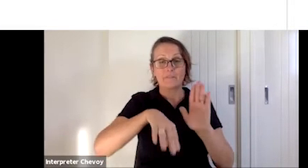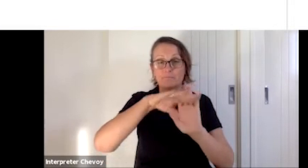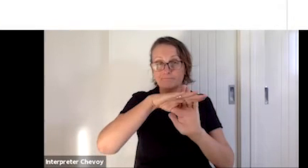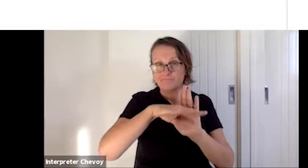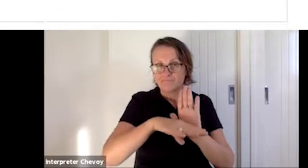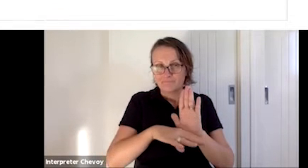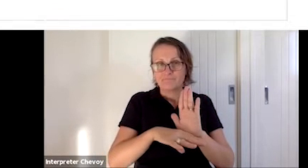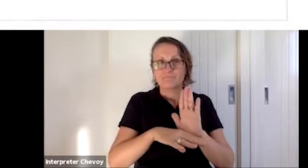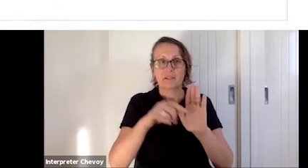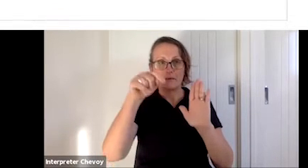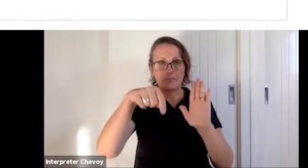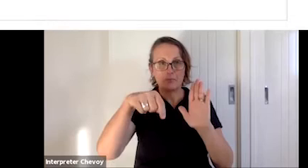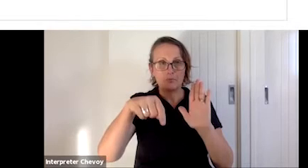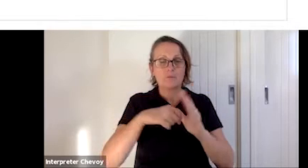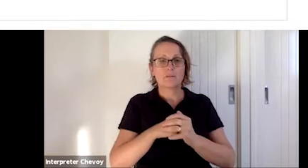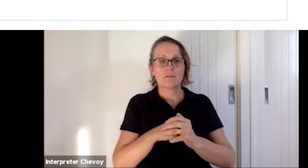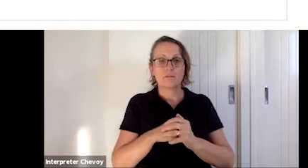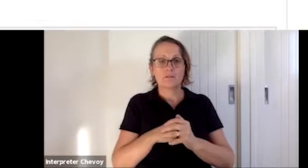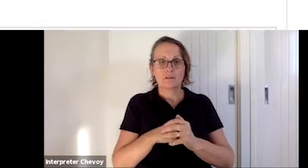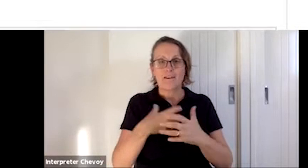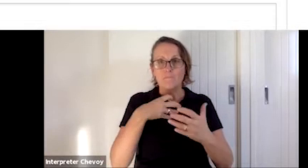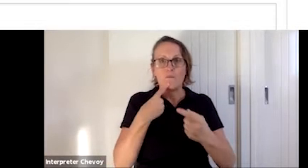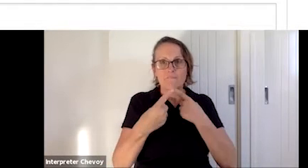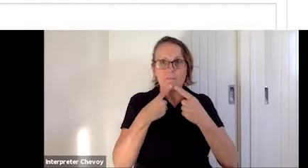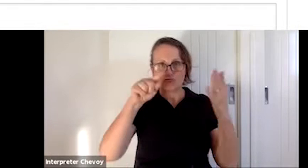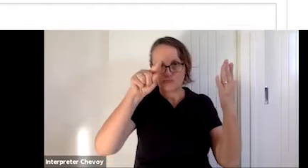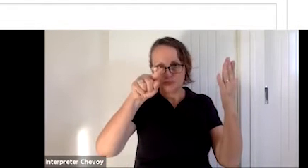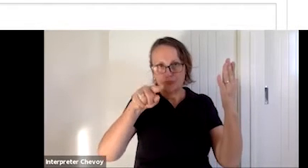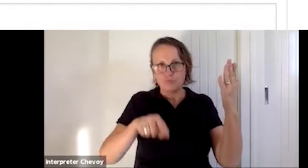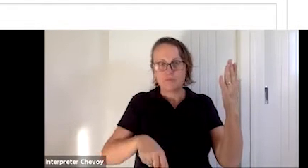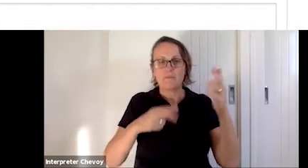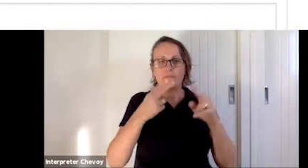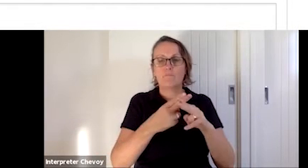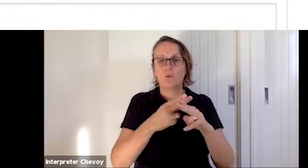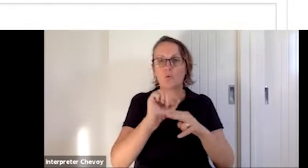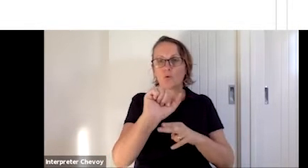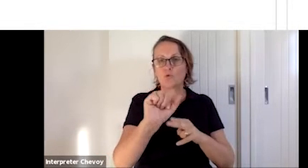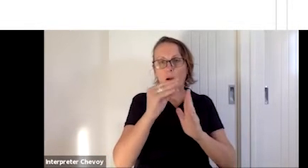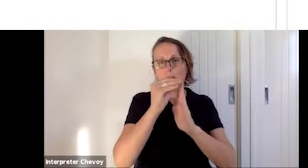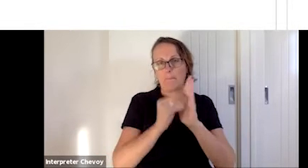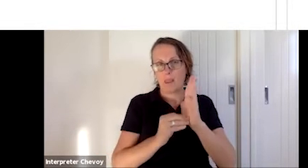if we scroll down, then we get into the nitty gritty of the arts application itself.